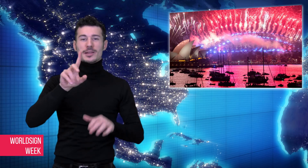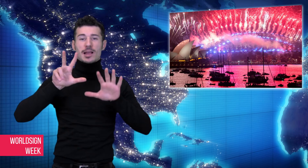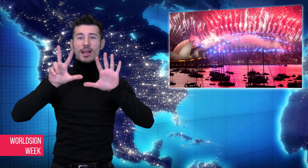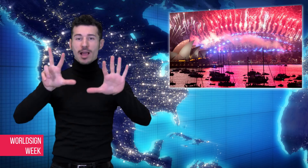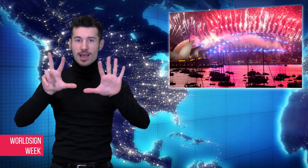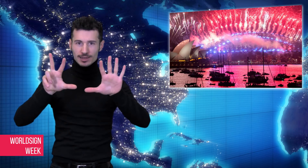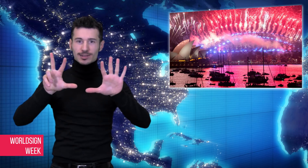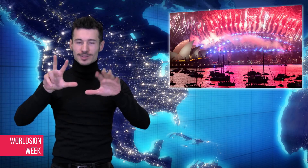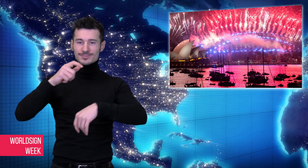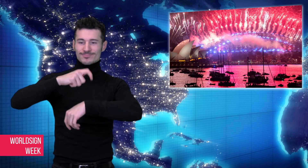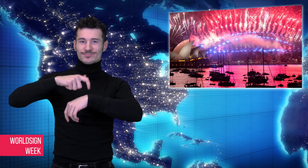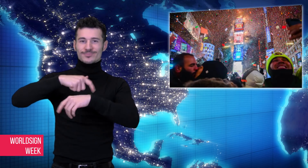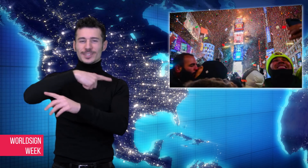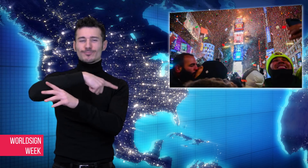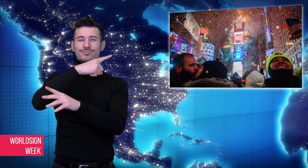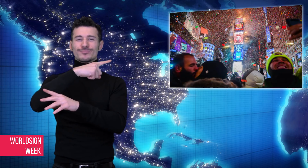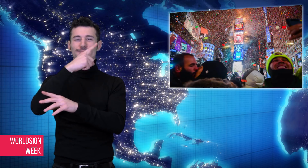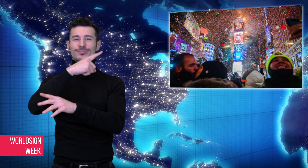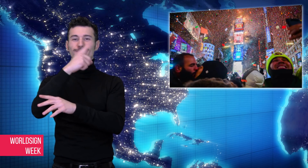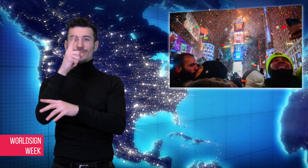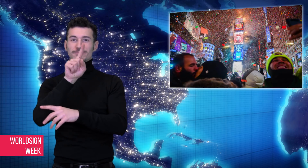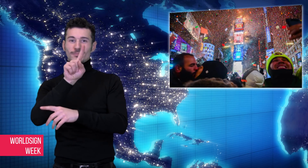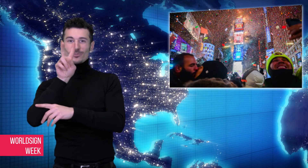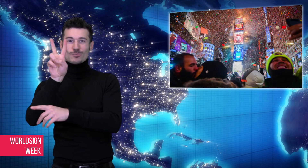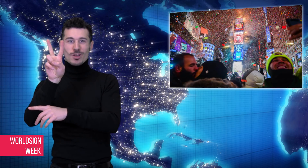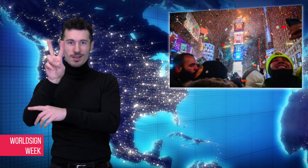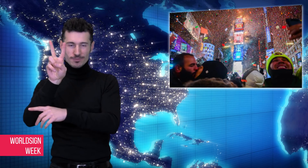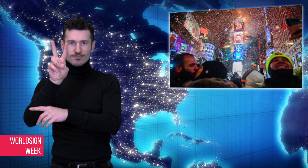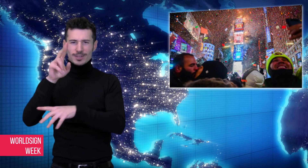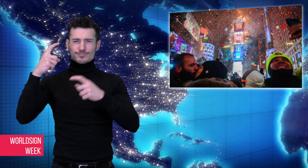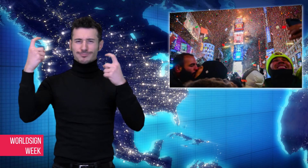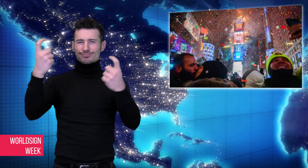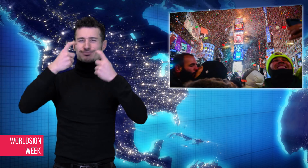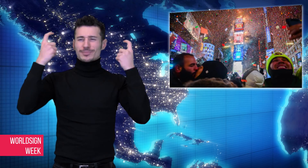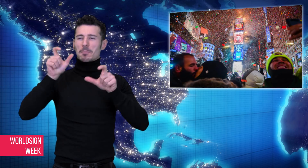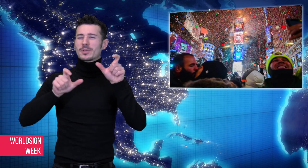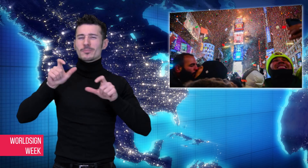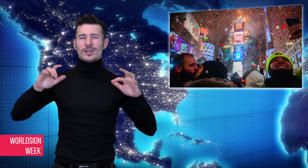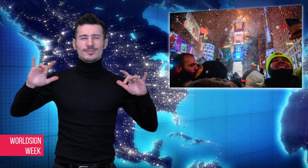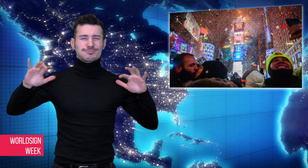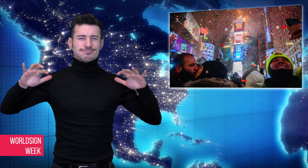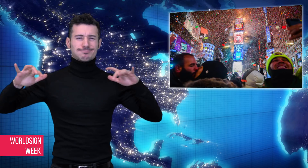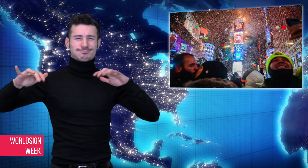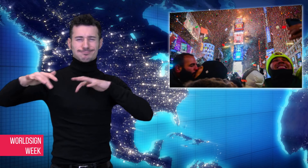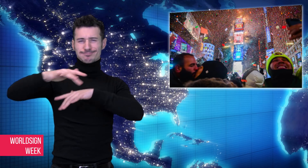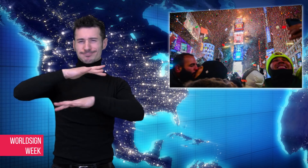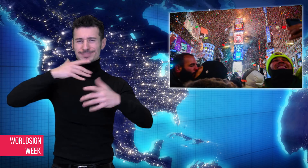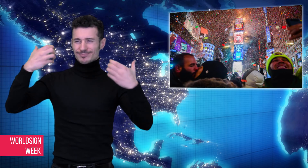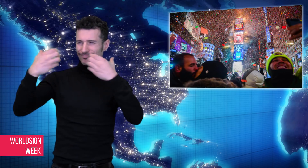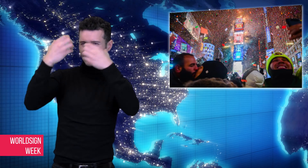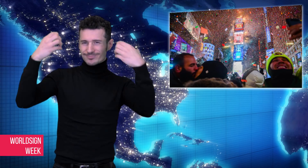the world rejoiced in welcoming a new year. In every time zone, majestic